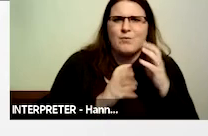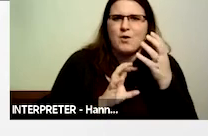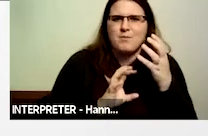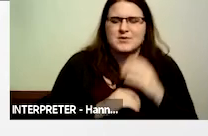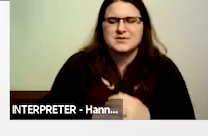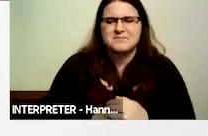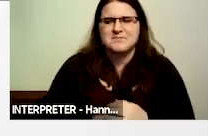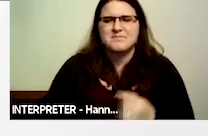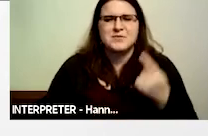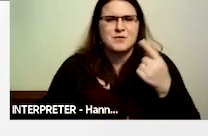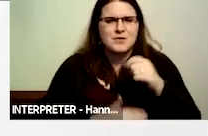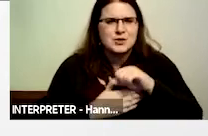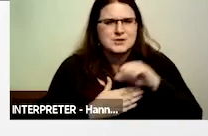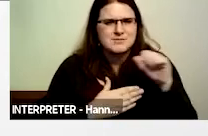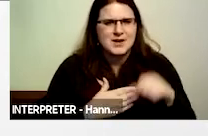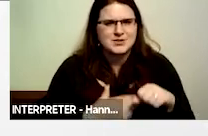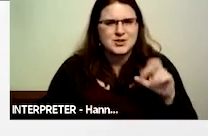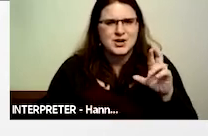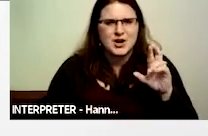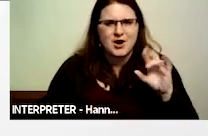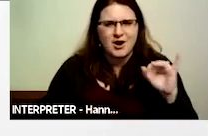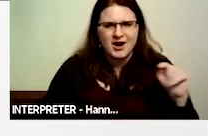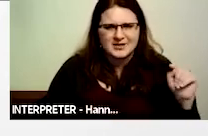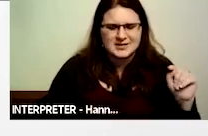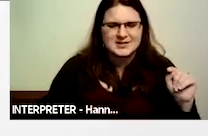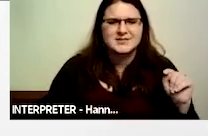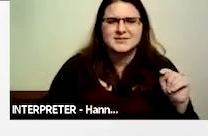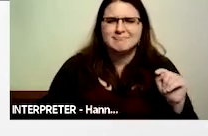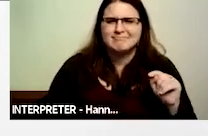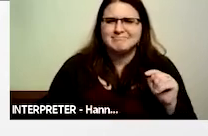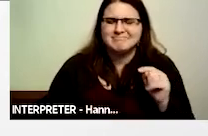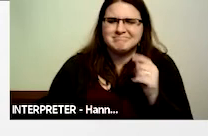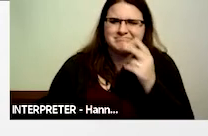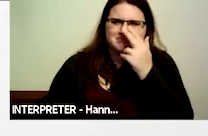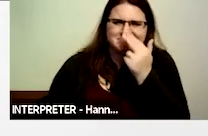Heather Hannah and you will really appreciate this. The first semester at our it we were